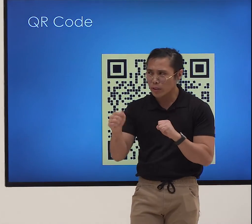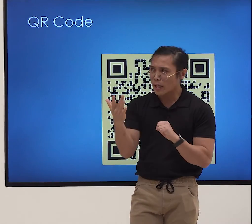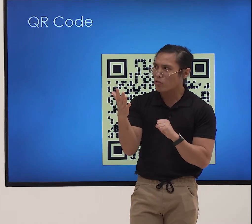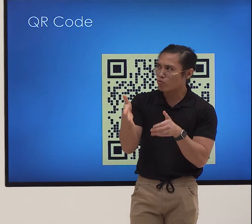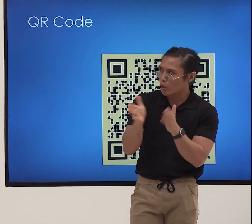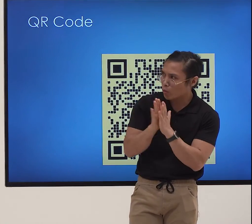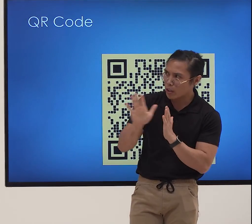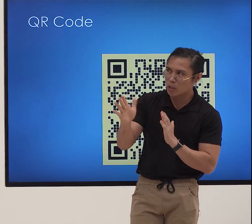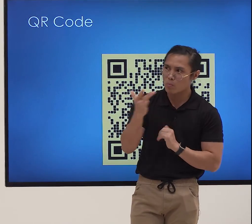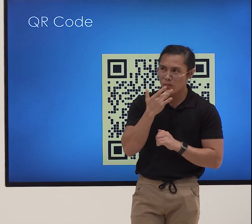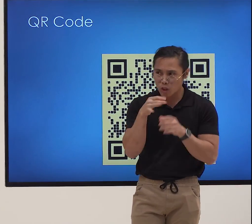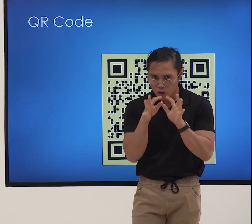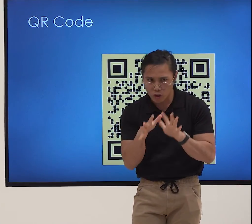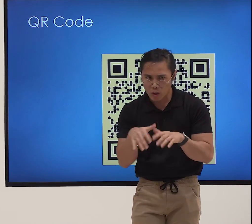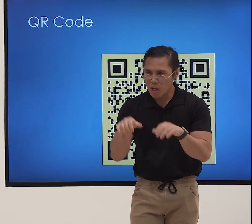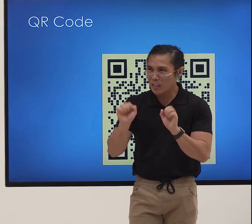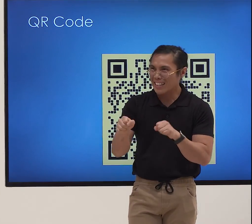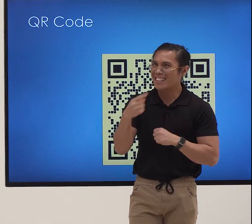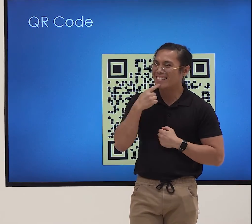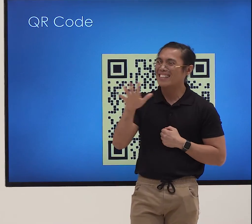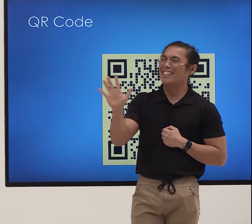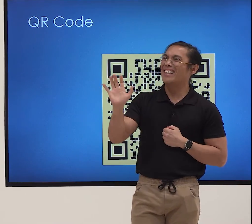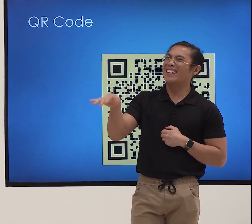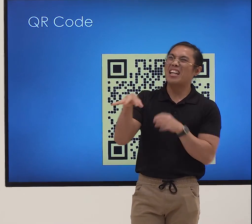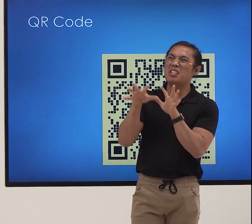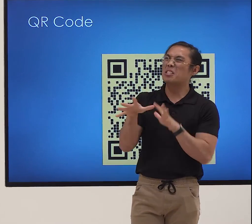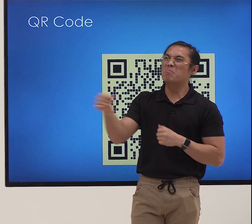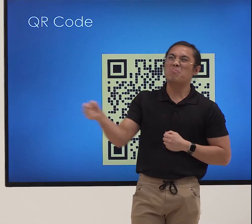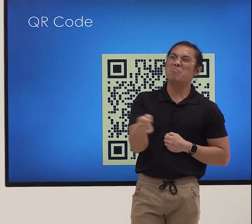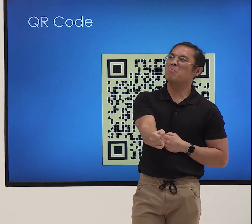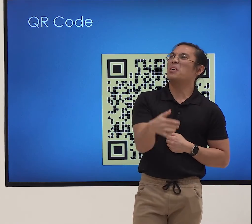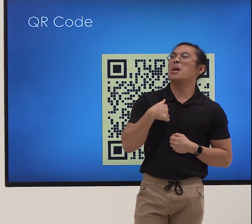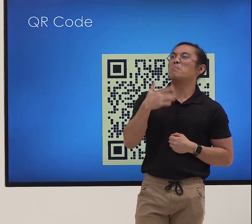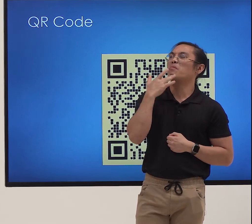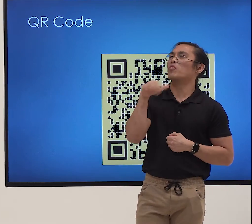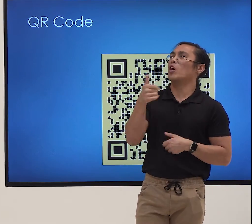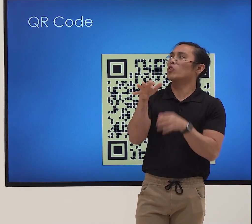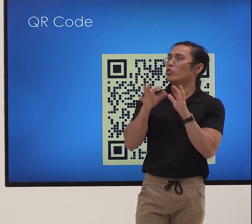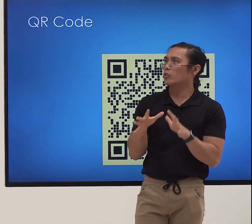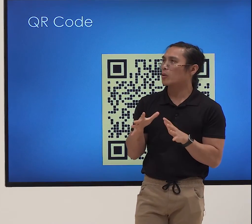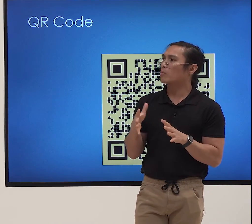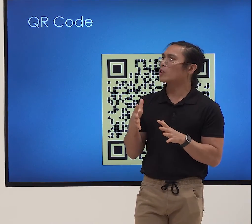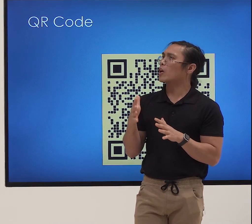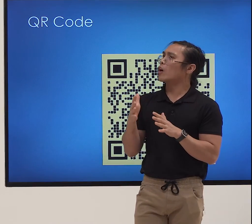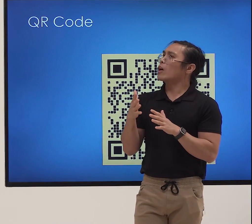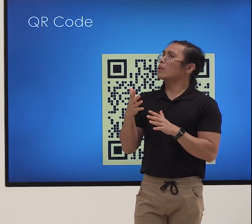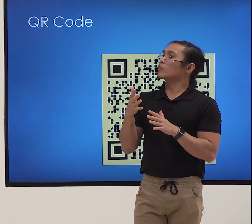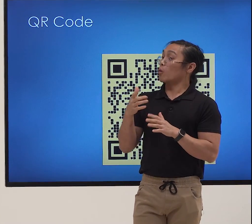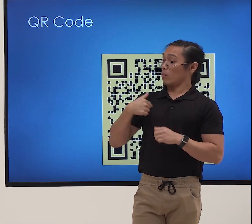that, you know, you need to take a more active role, try to educate them on how they can be part of the process?